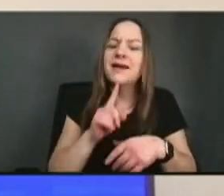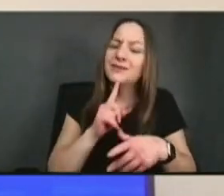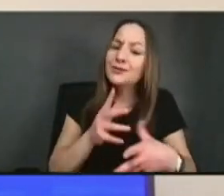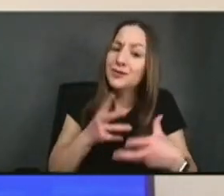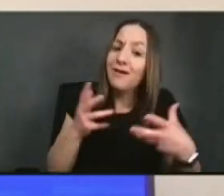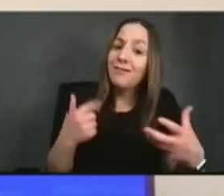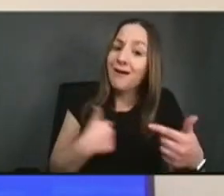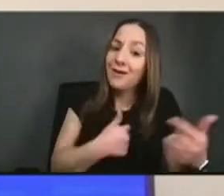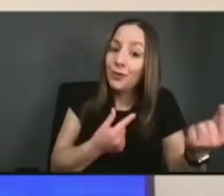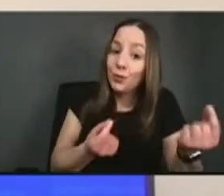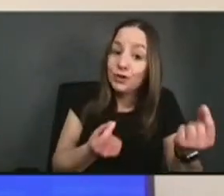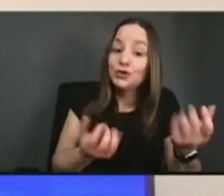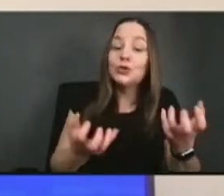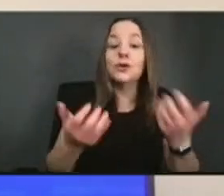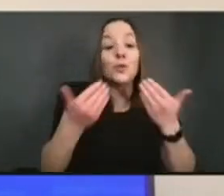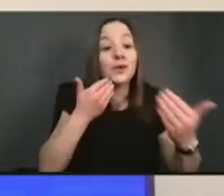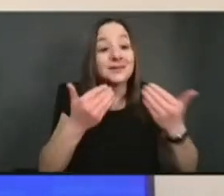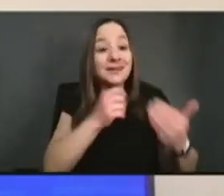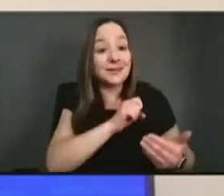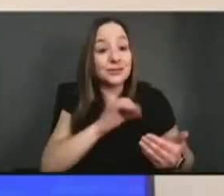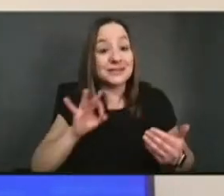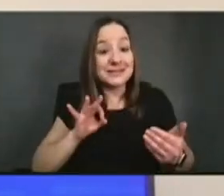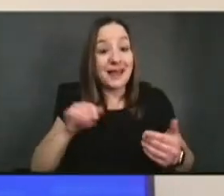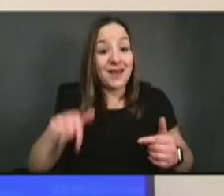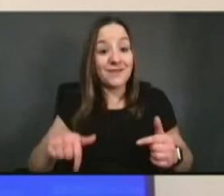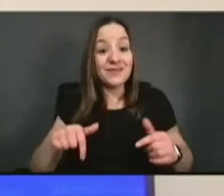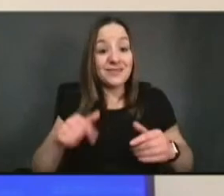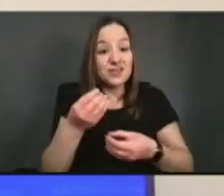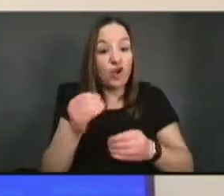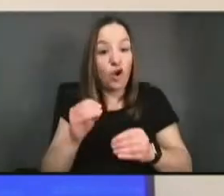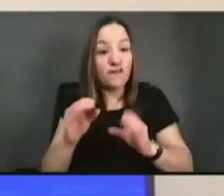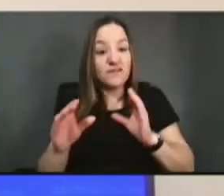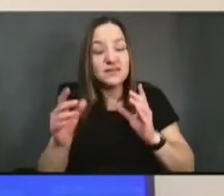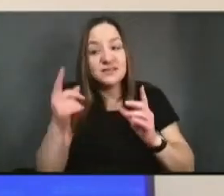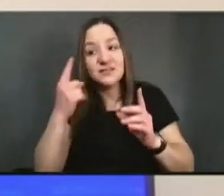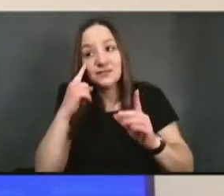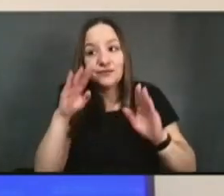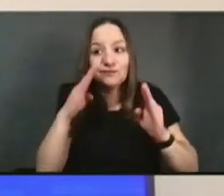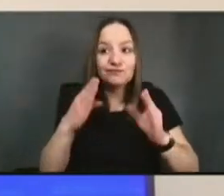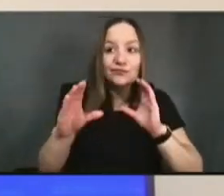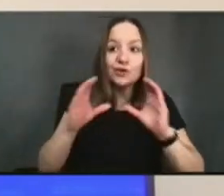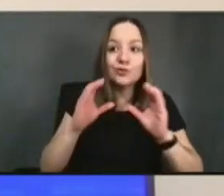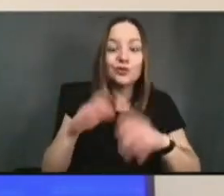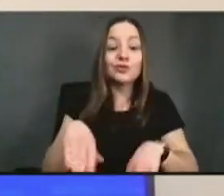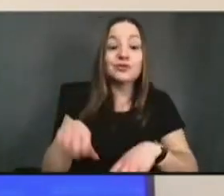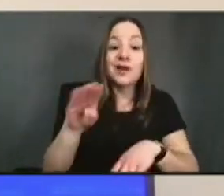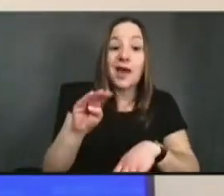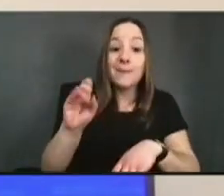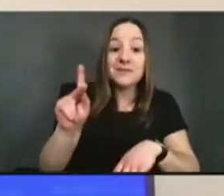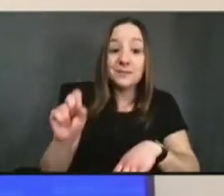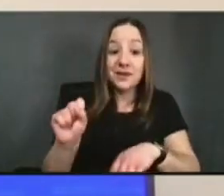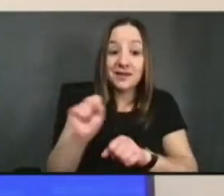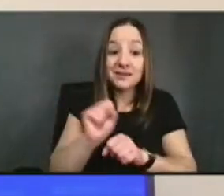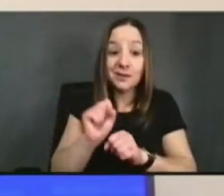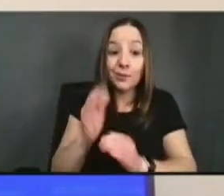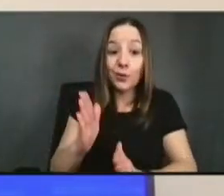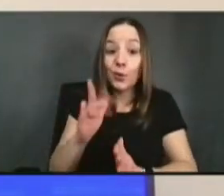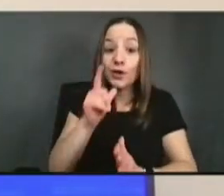and there's much more that we do, and I just want to say thank you to the staff that works in this office that communicates